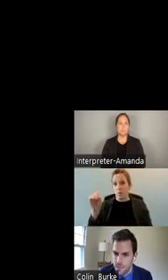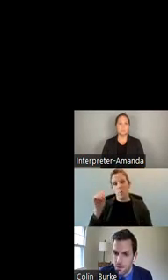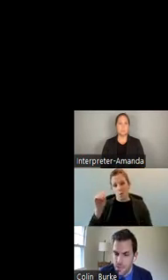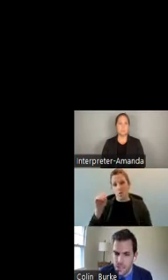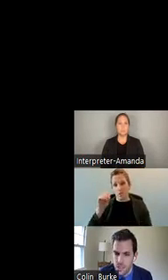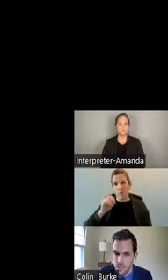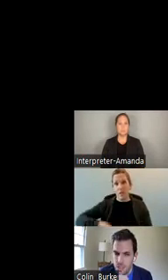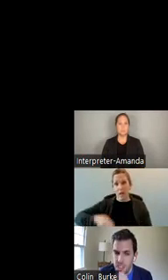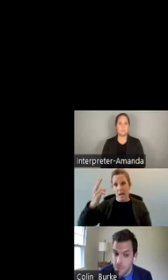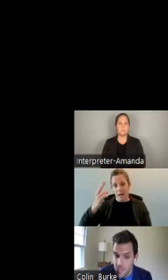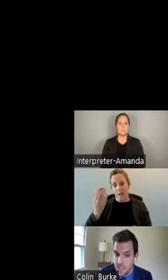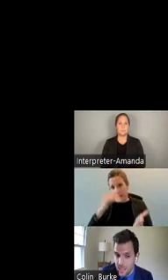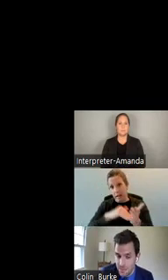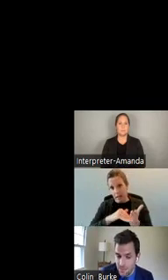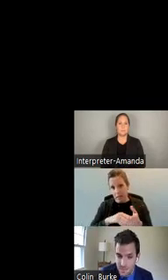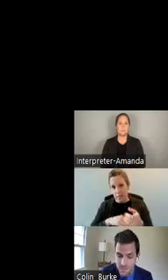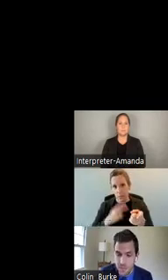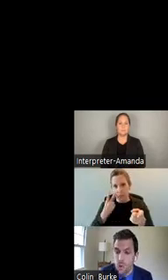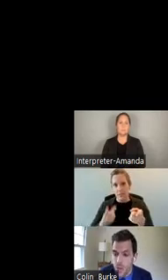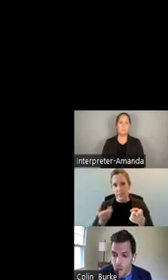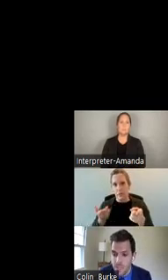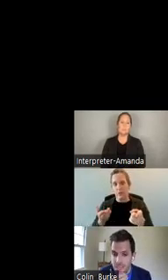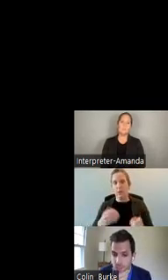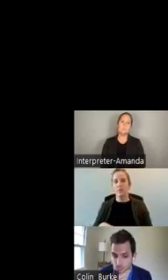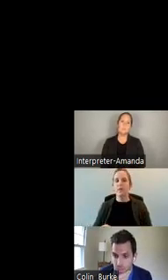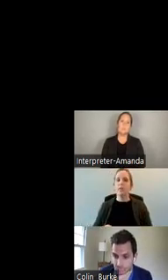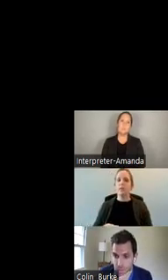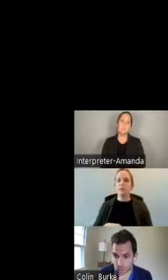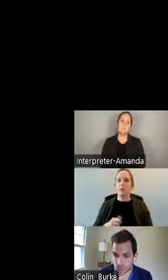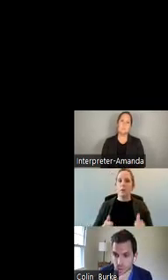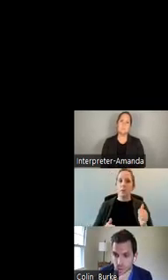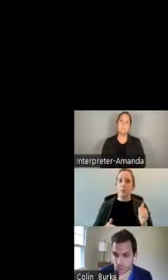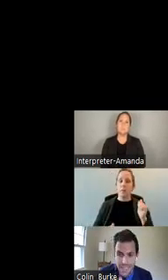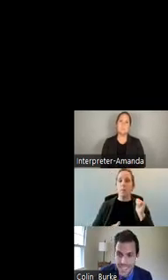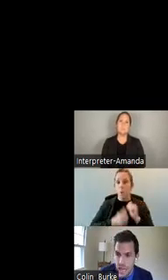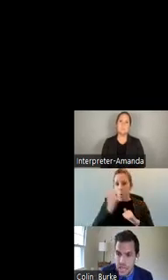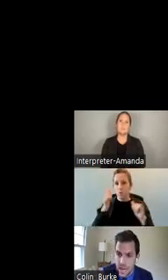in this population specifically the most common condition was cannabis use disorder and that's not